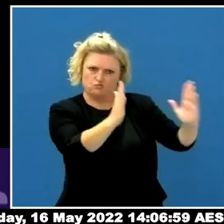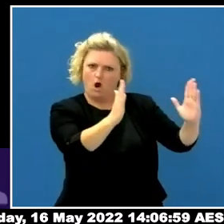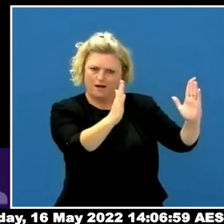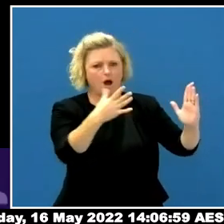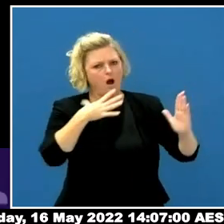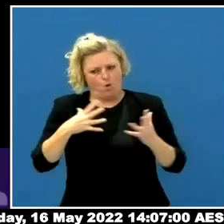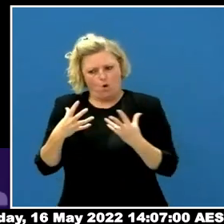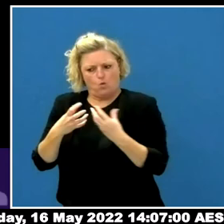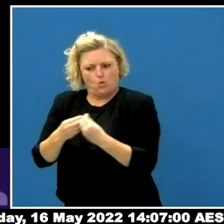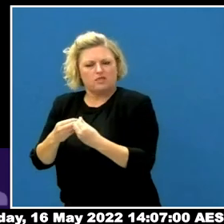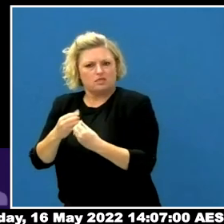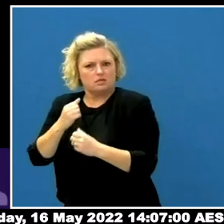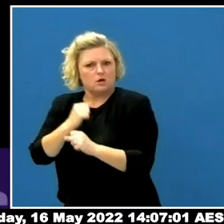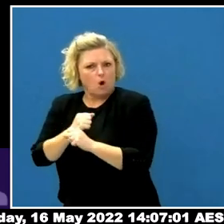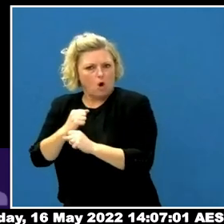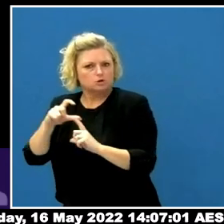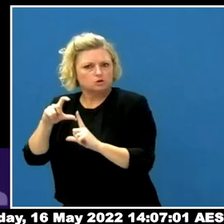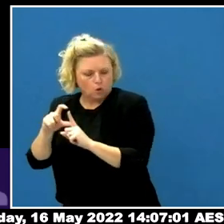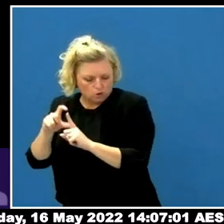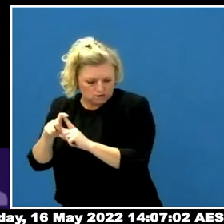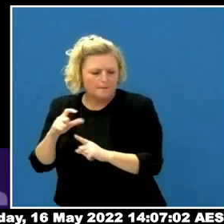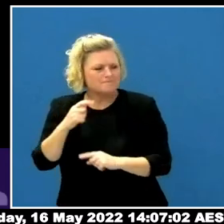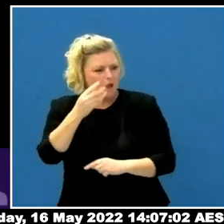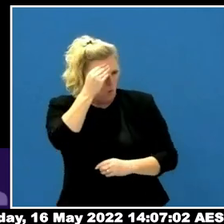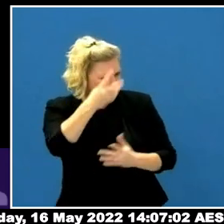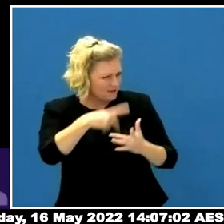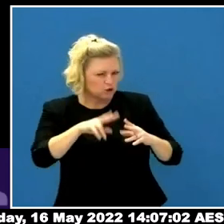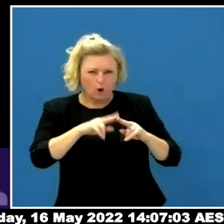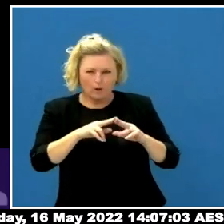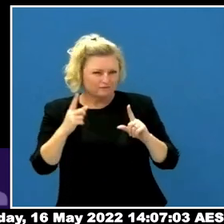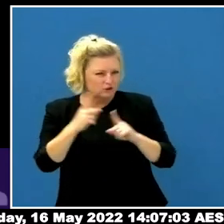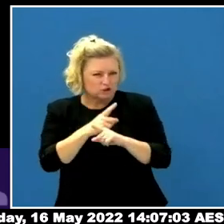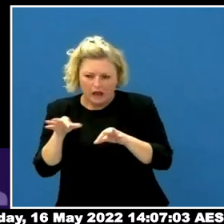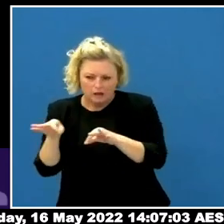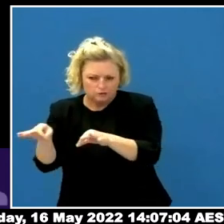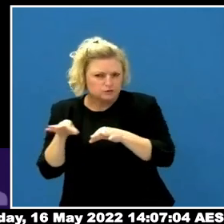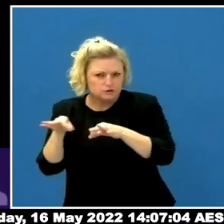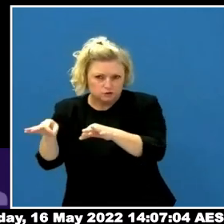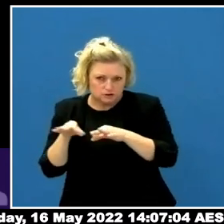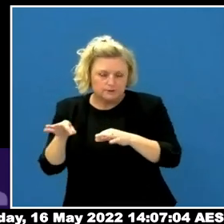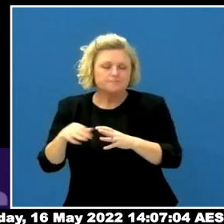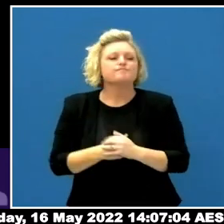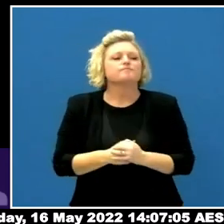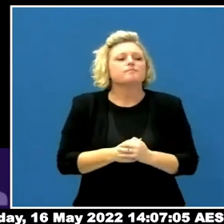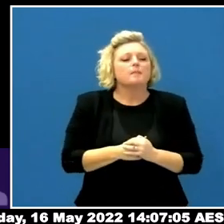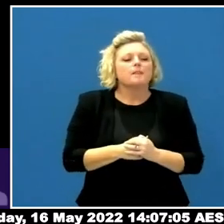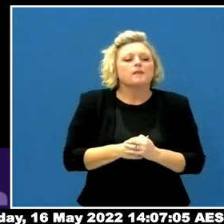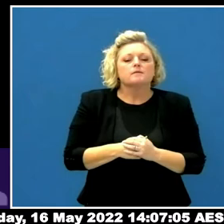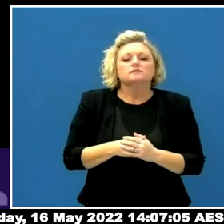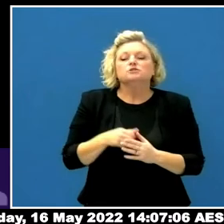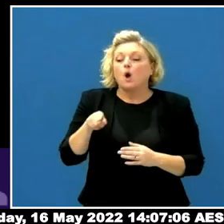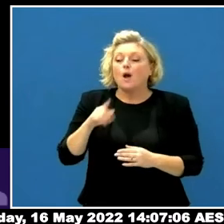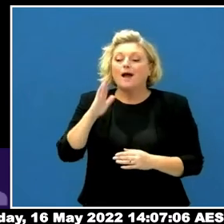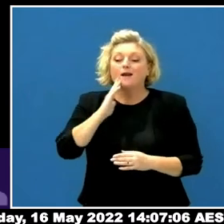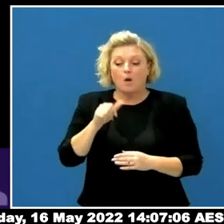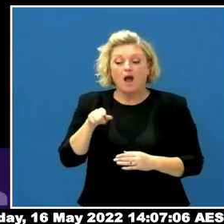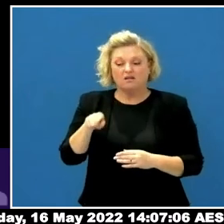Anyhow, I rang and the C-section had been put back till after 2 o'clock and I spoke to the